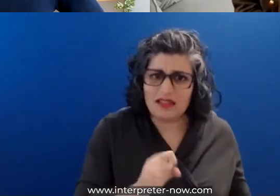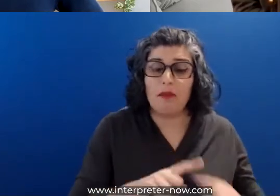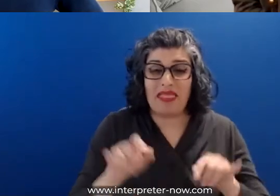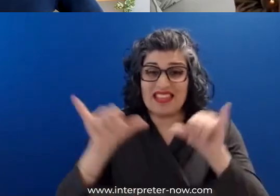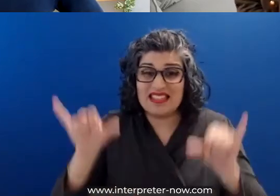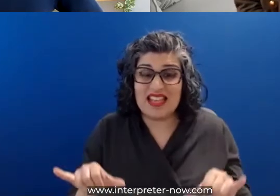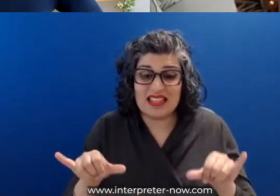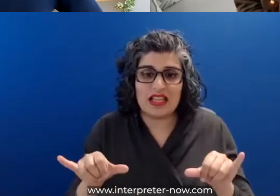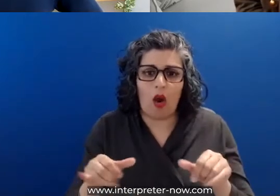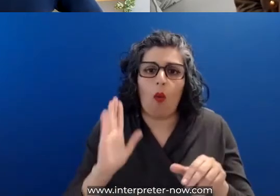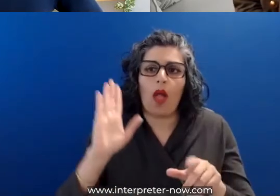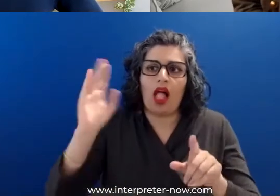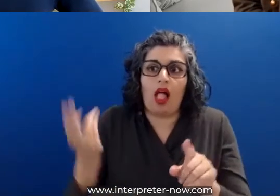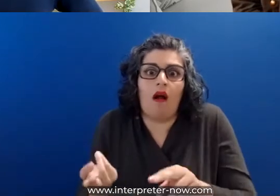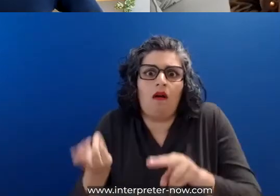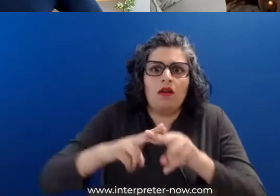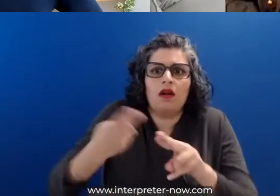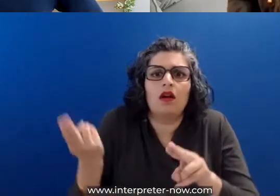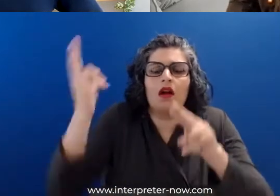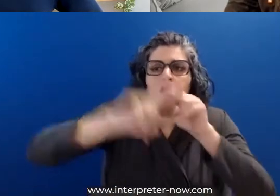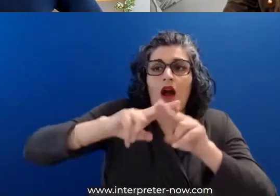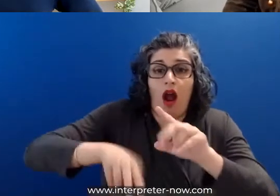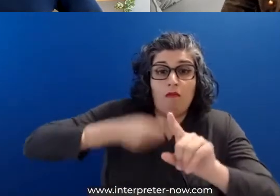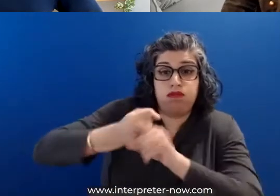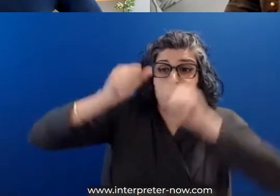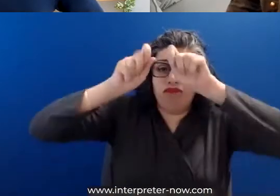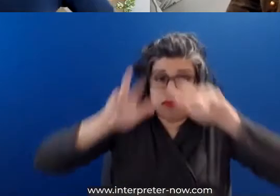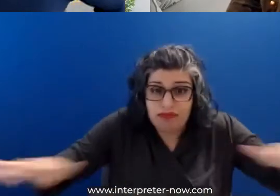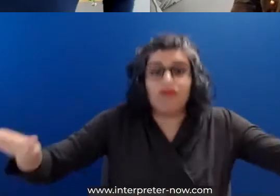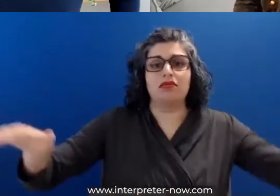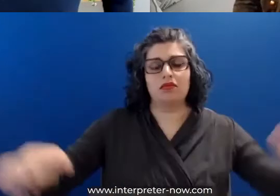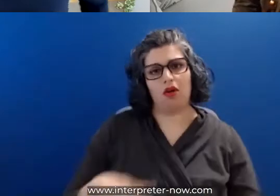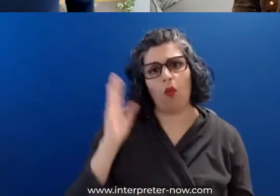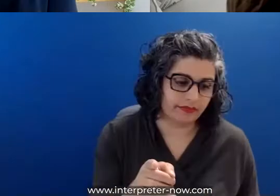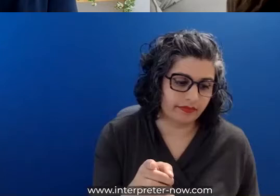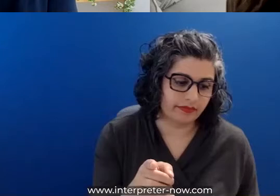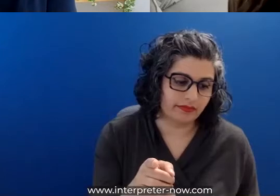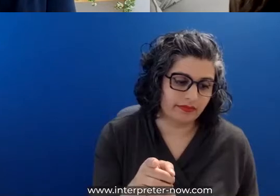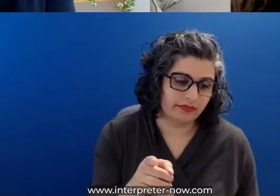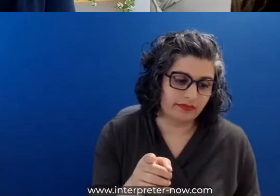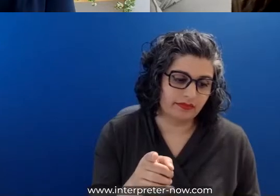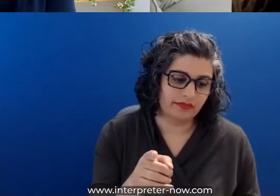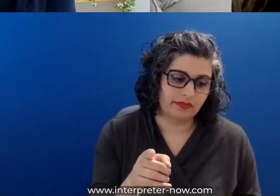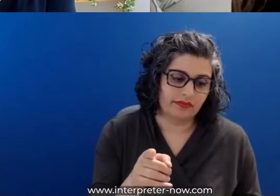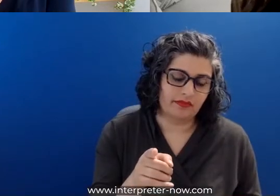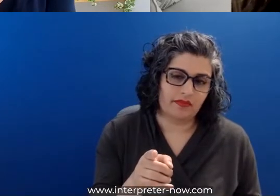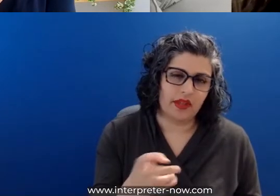will amplify that bias at scale. Yeah, I'm sure listeners and viewers can see and understand how, to similar technologies in our criminal justice system. There are two things that I think are really important